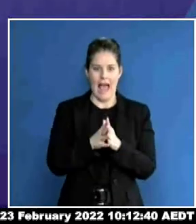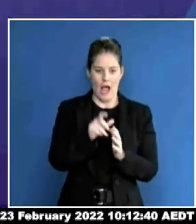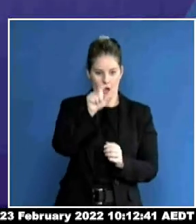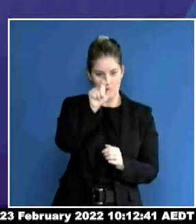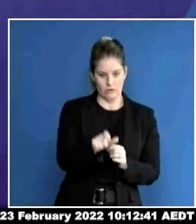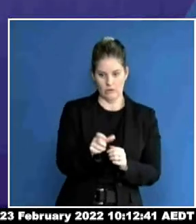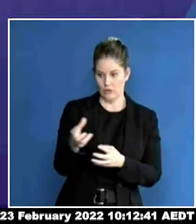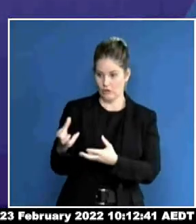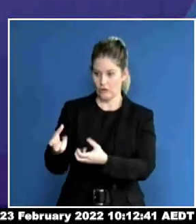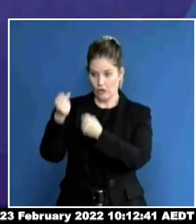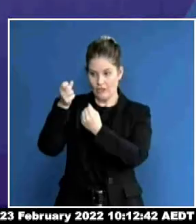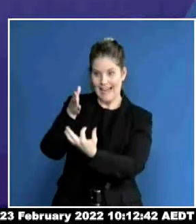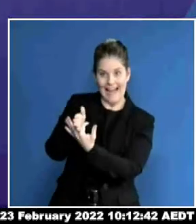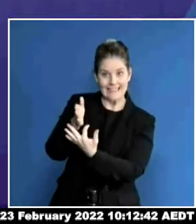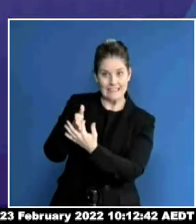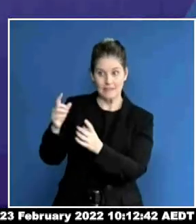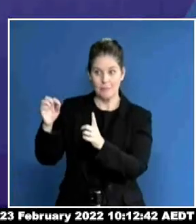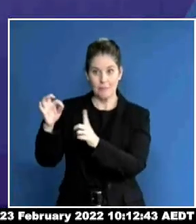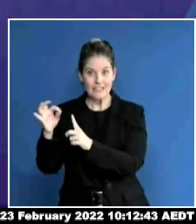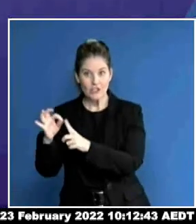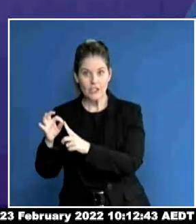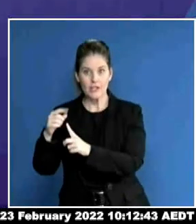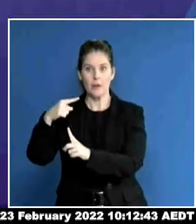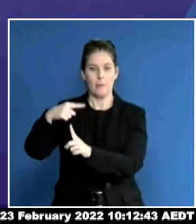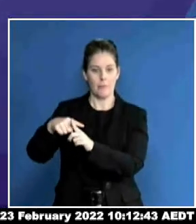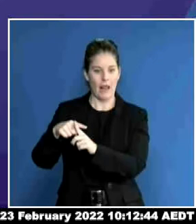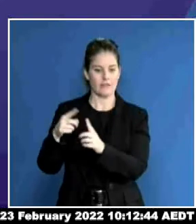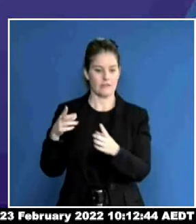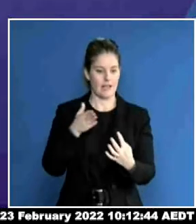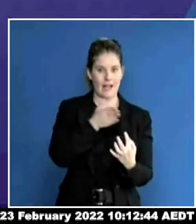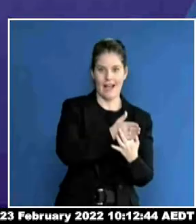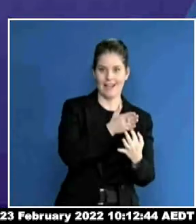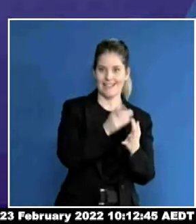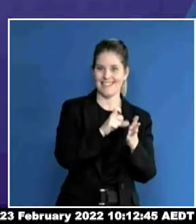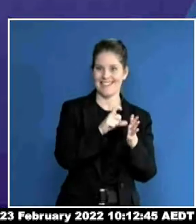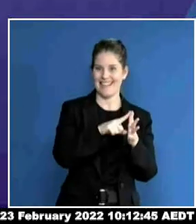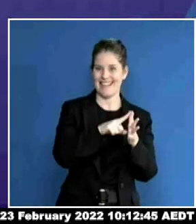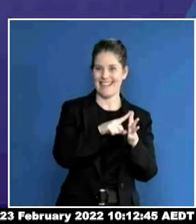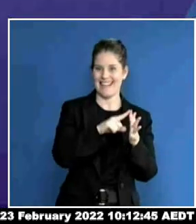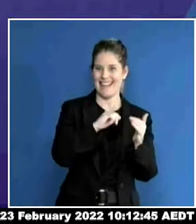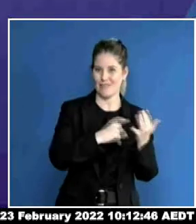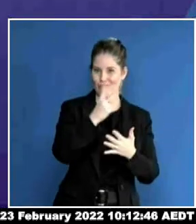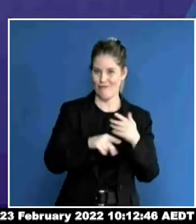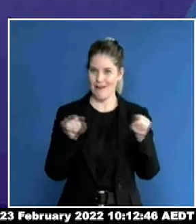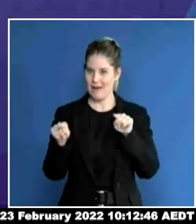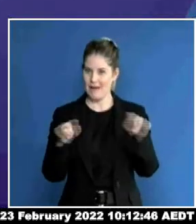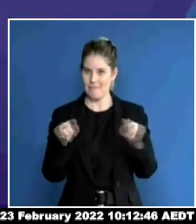program. The Committee's report illustrates a very important point, that we have